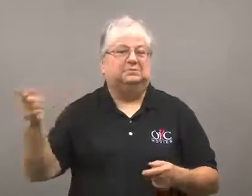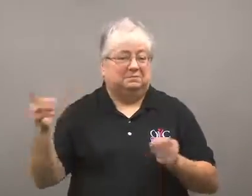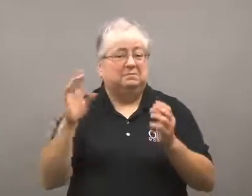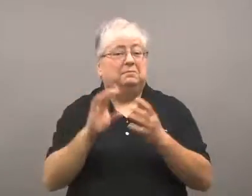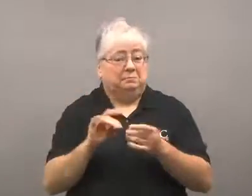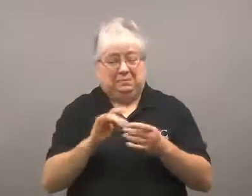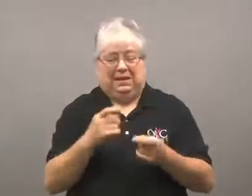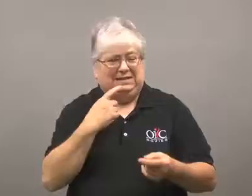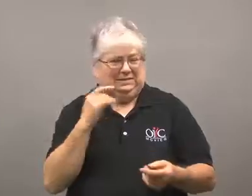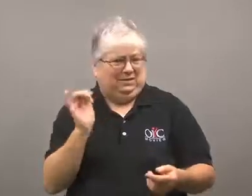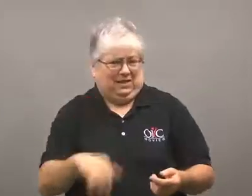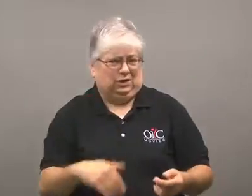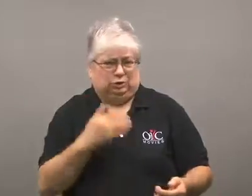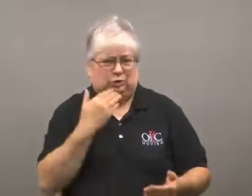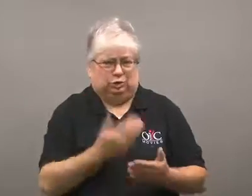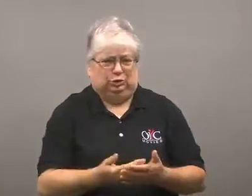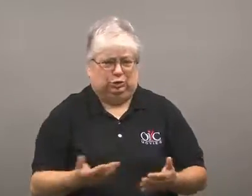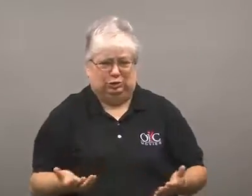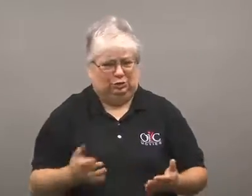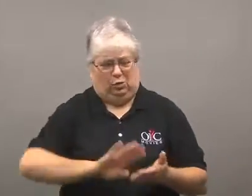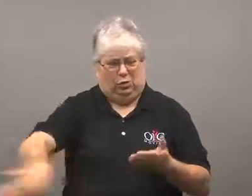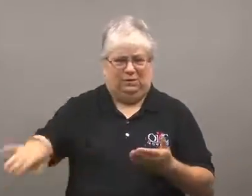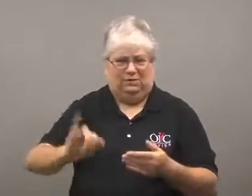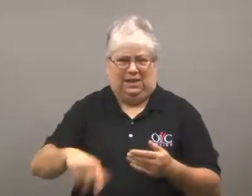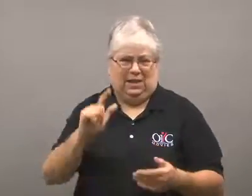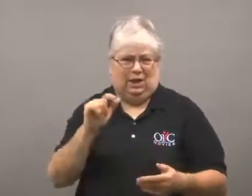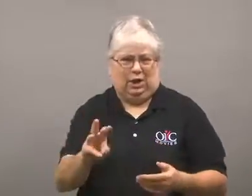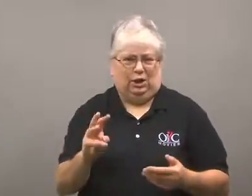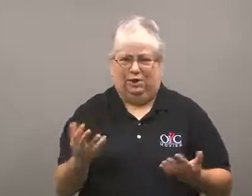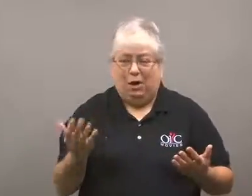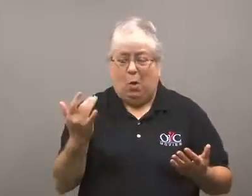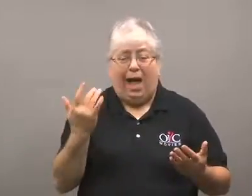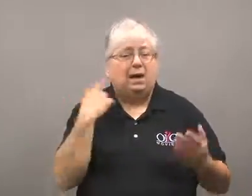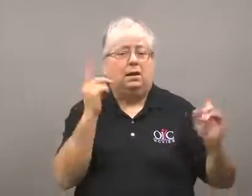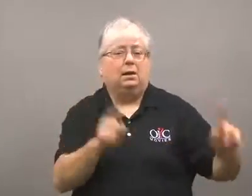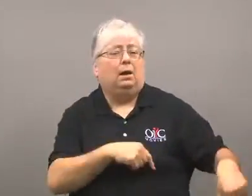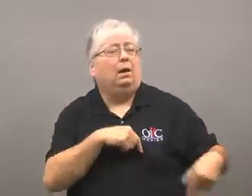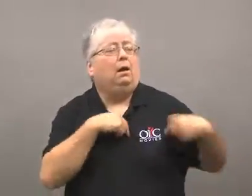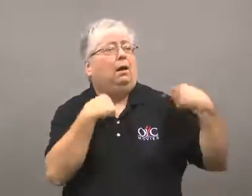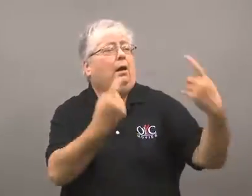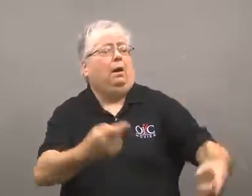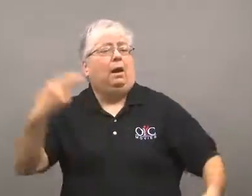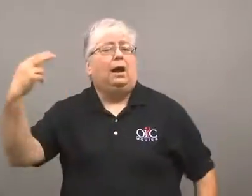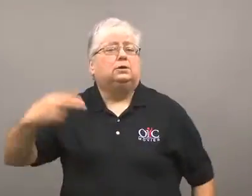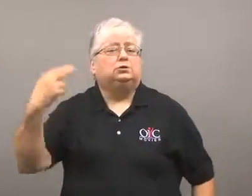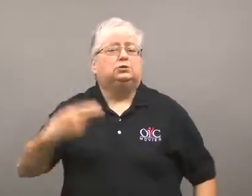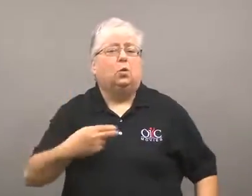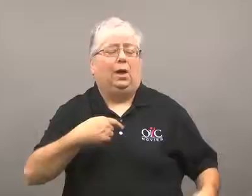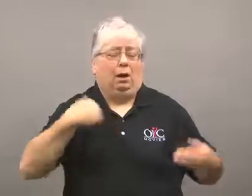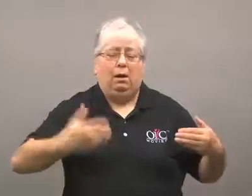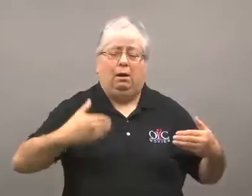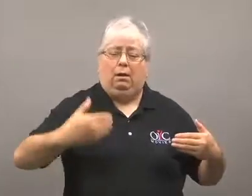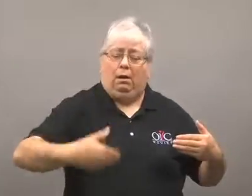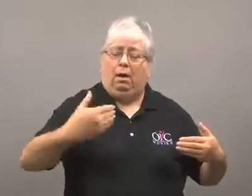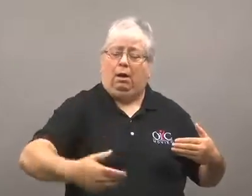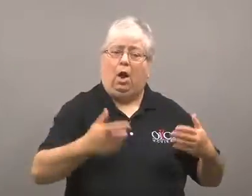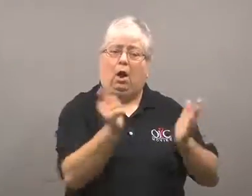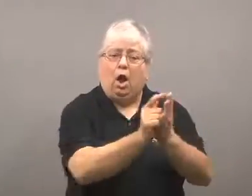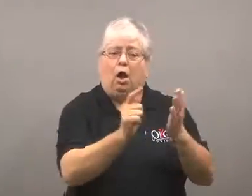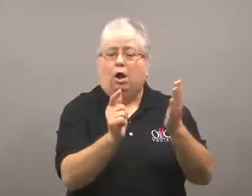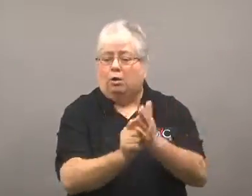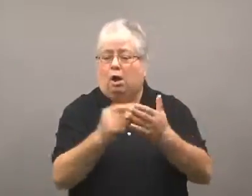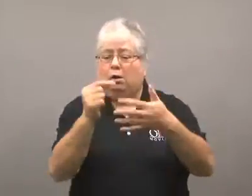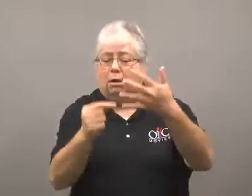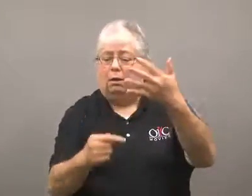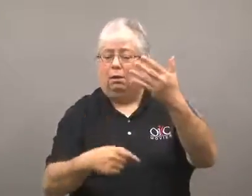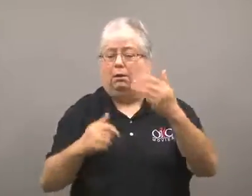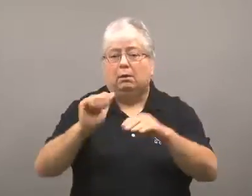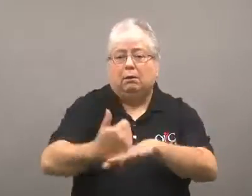He supports the decision to invalidate the law.